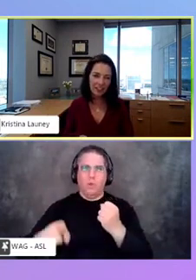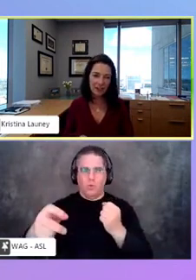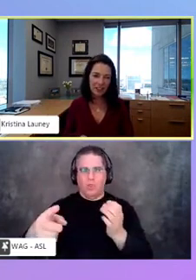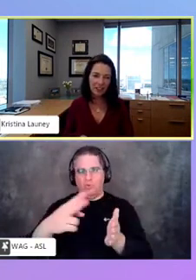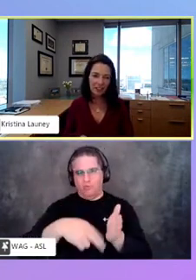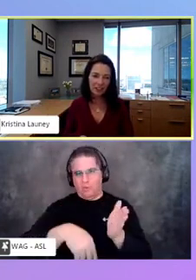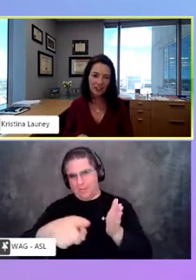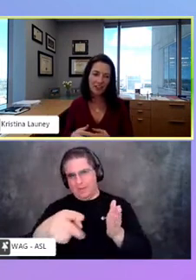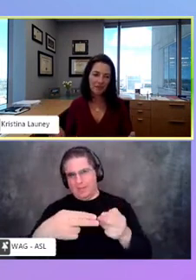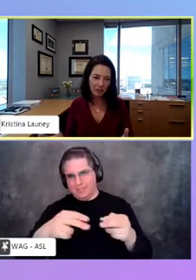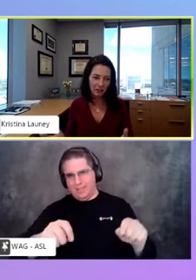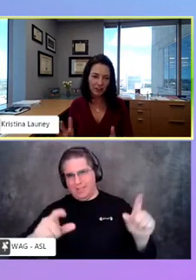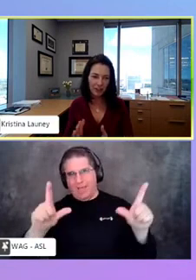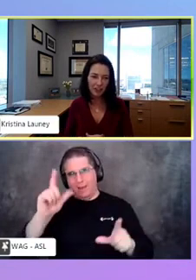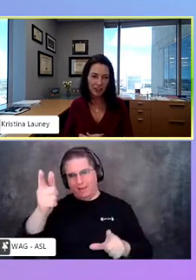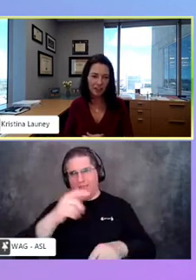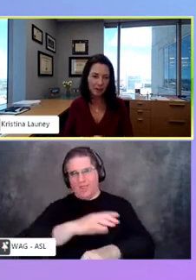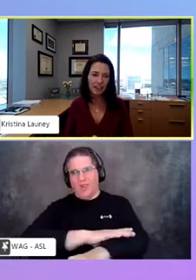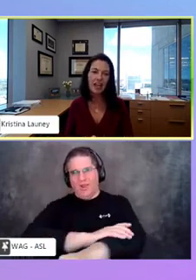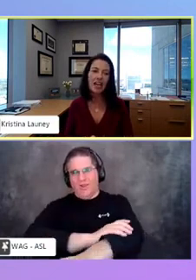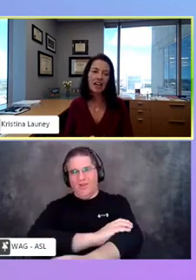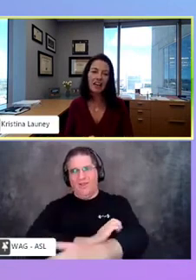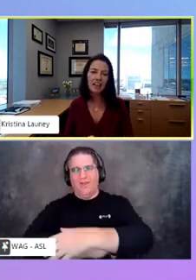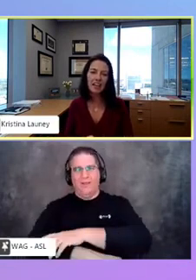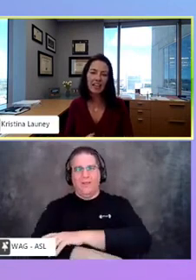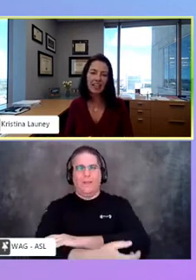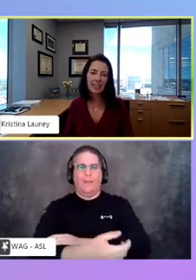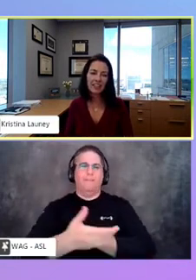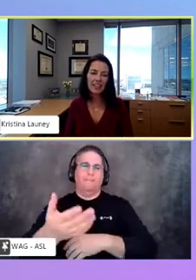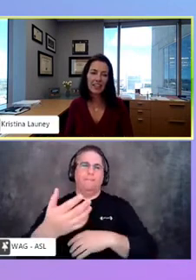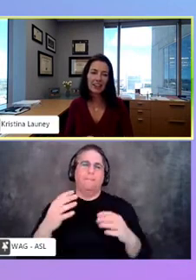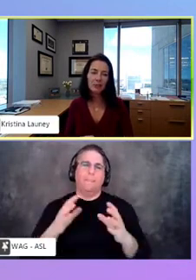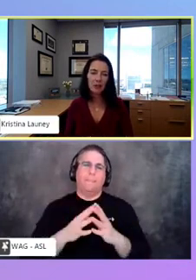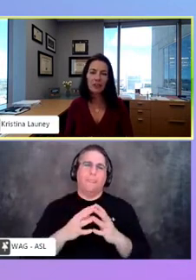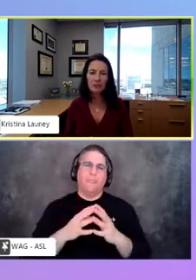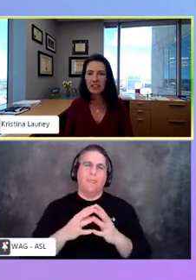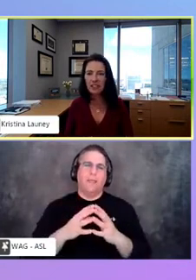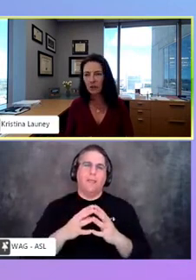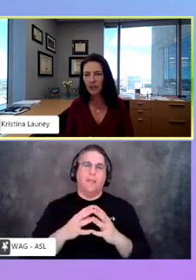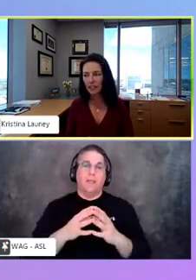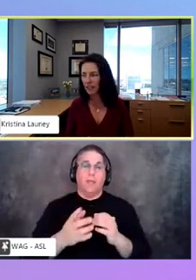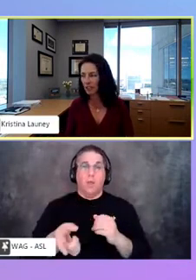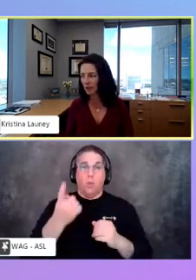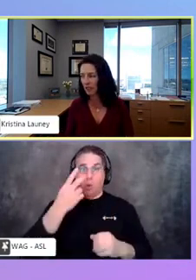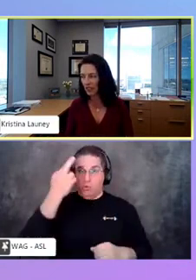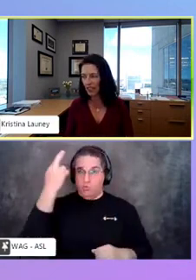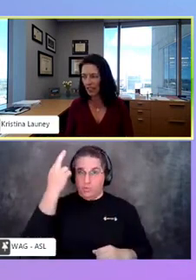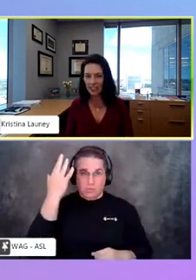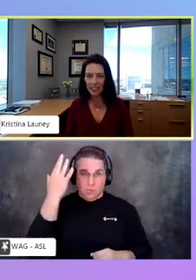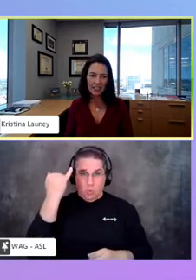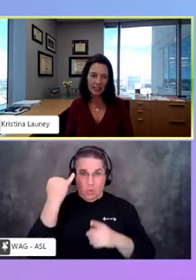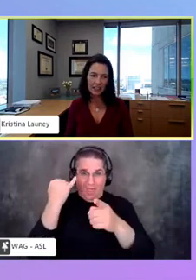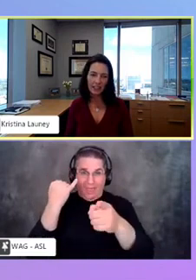The next one is -- which we're not going to go into because you've read about a ton. You can read it